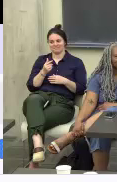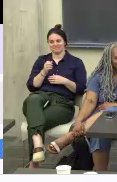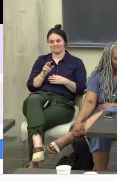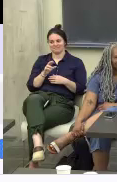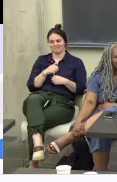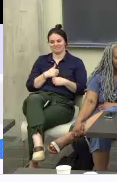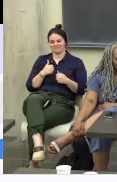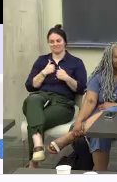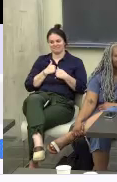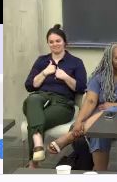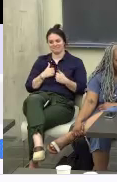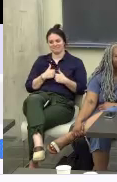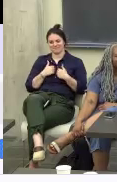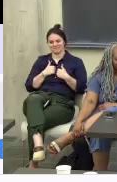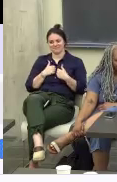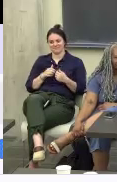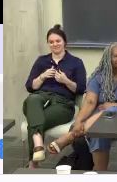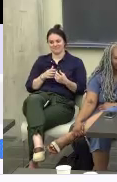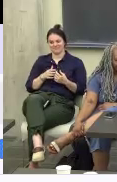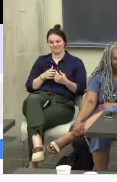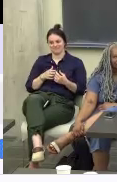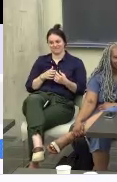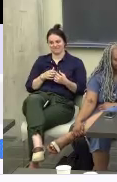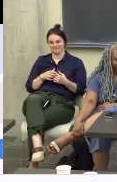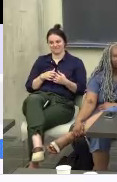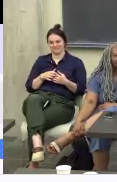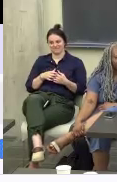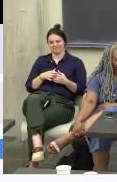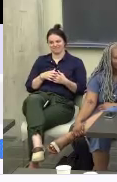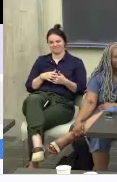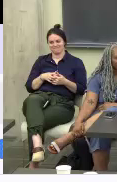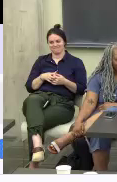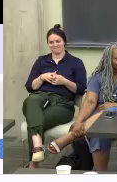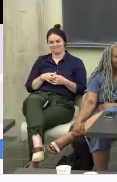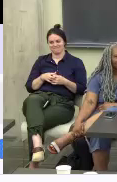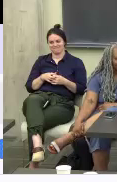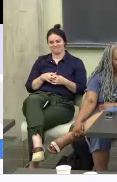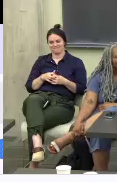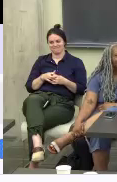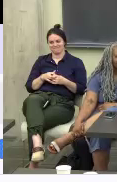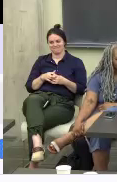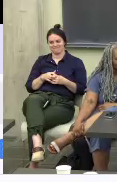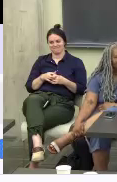we need to be figuring out and teaching each other These are the skills we need. Like Wendy,